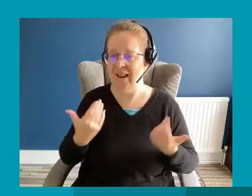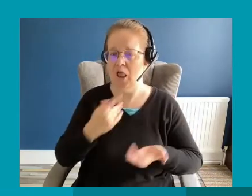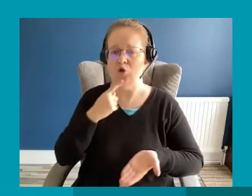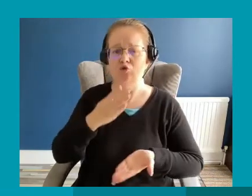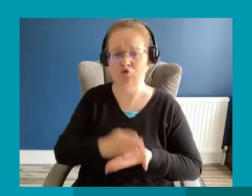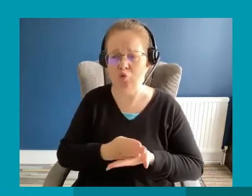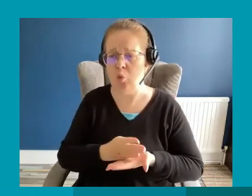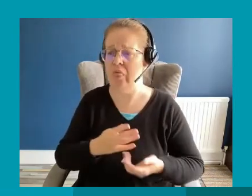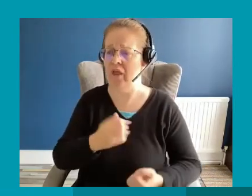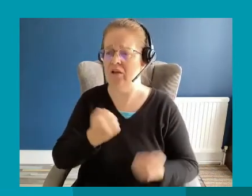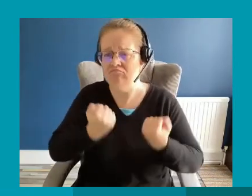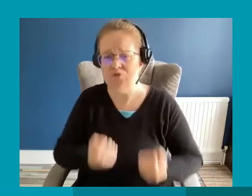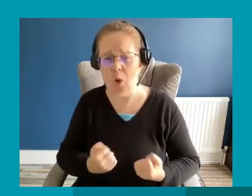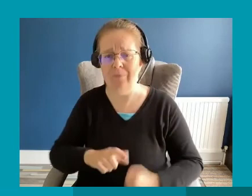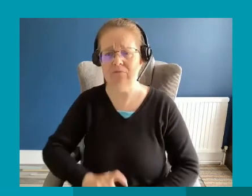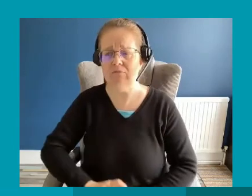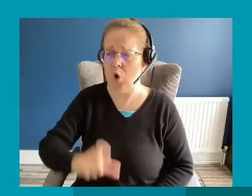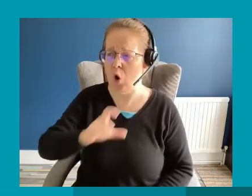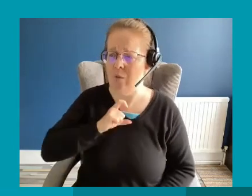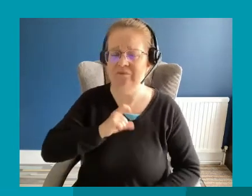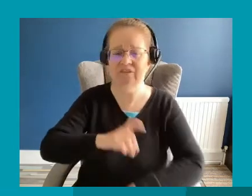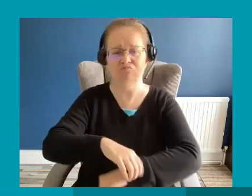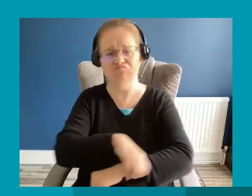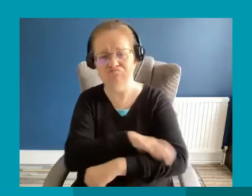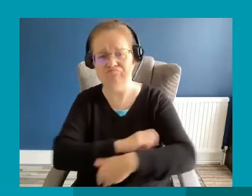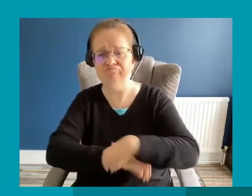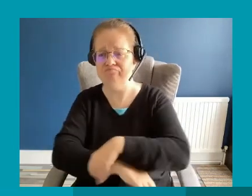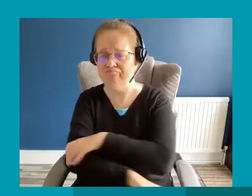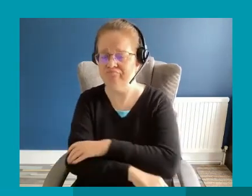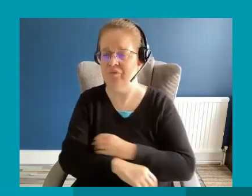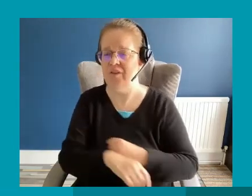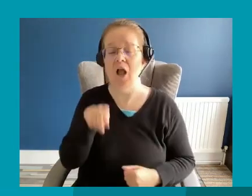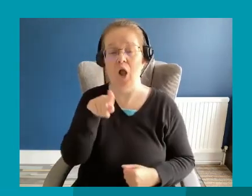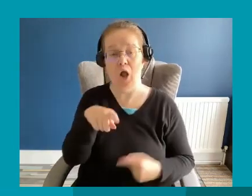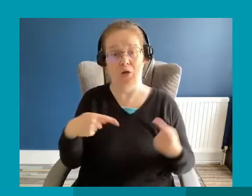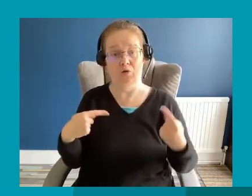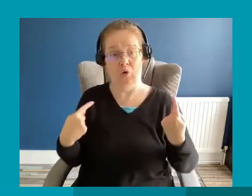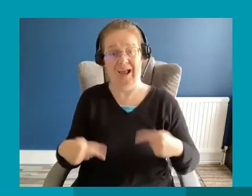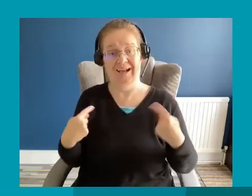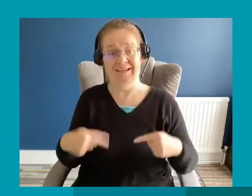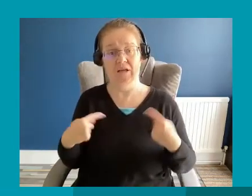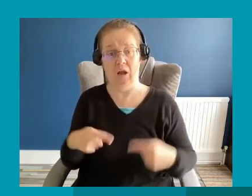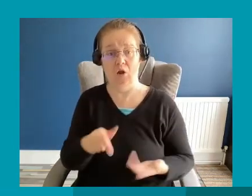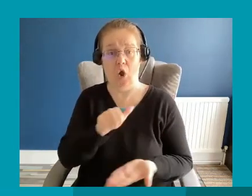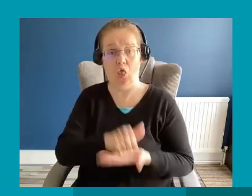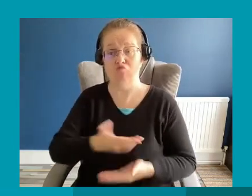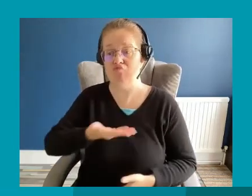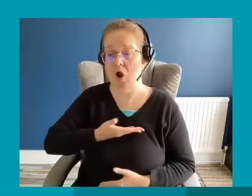confident and proactive. Just know that you're entitled to have your disability treated confidentially